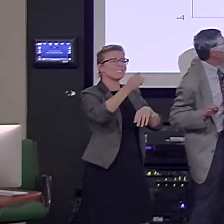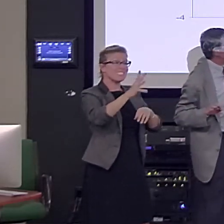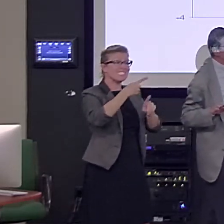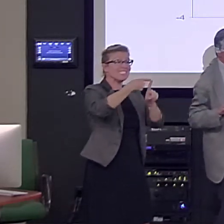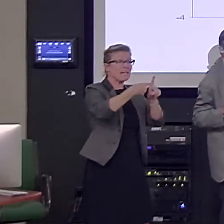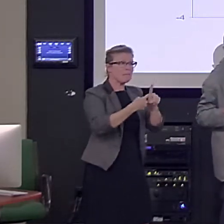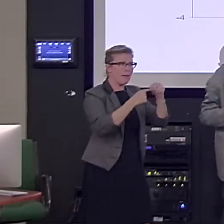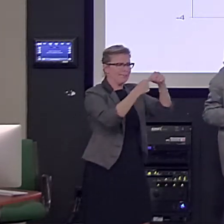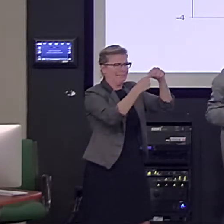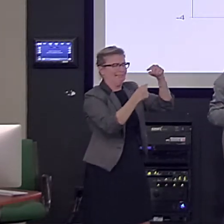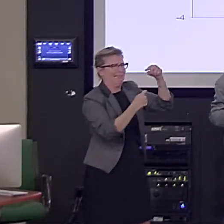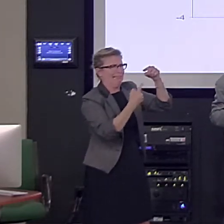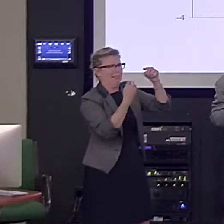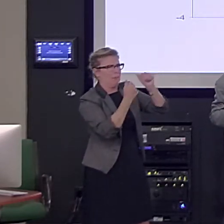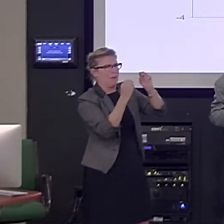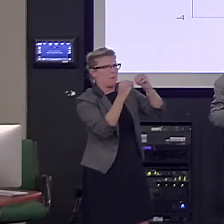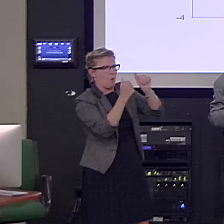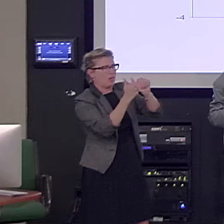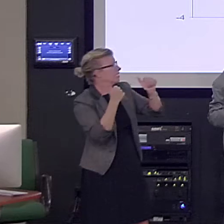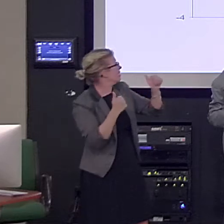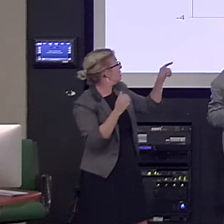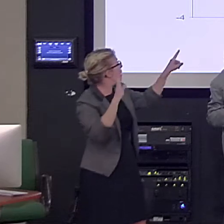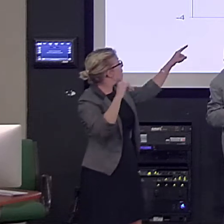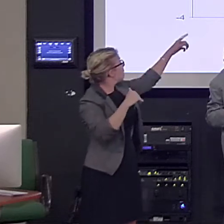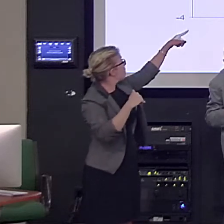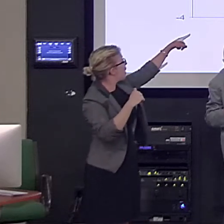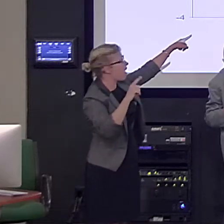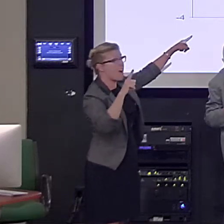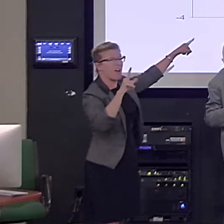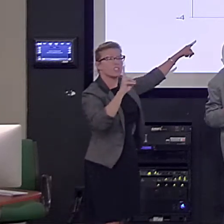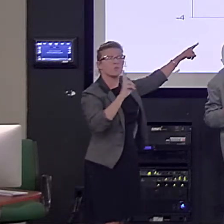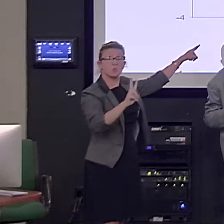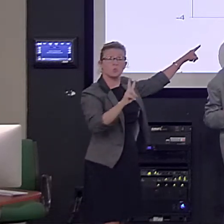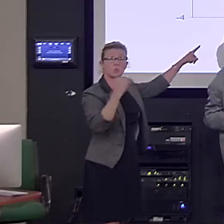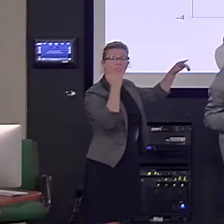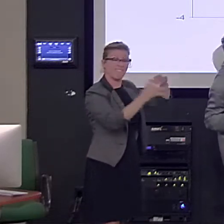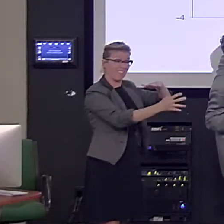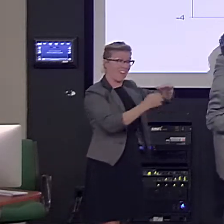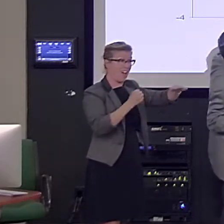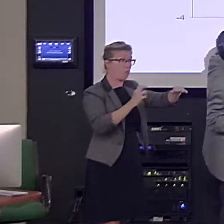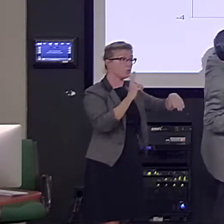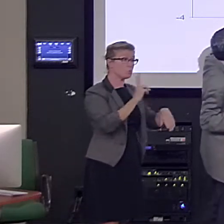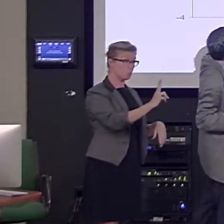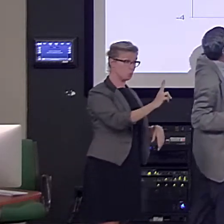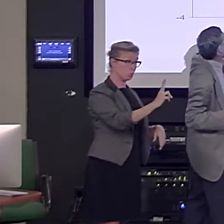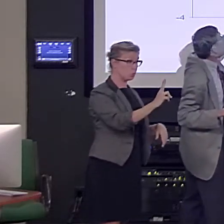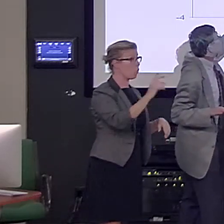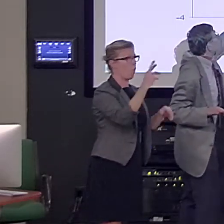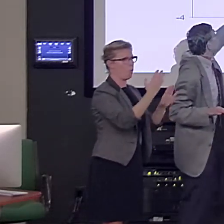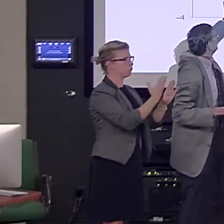By 24 months of age, it was no longer true. If you're taken out at 24 months of age or more,